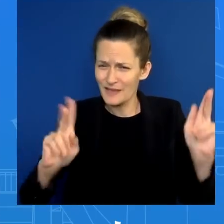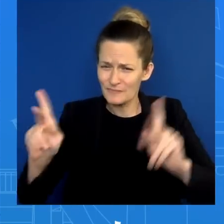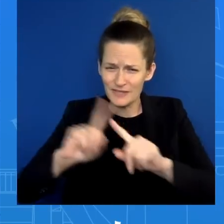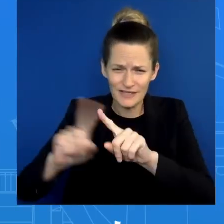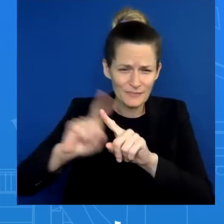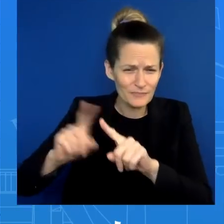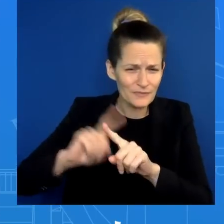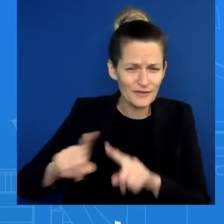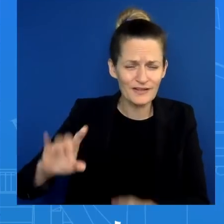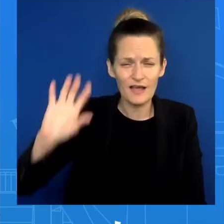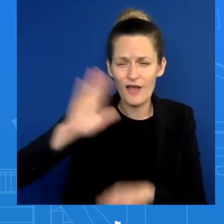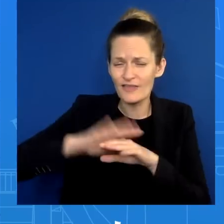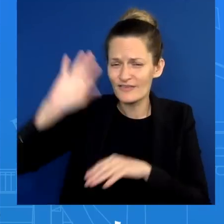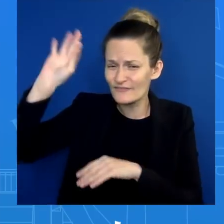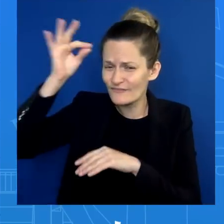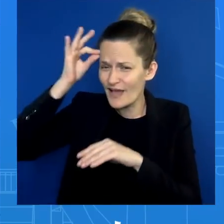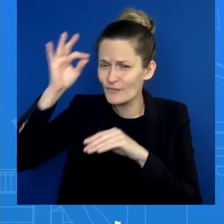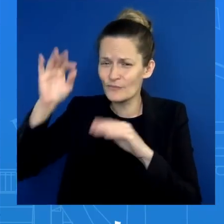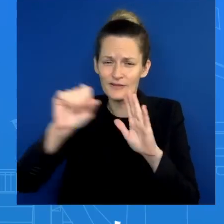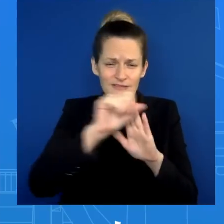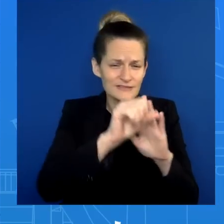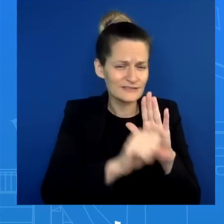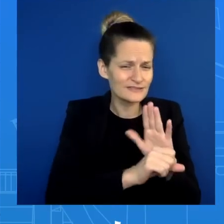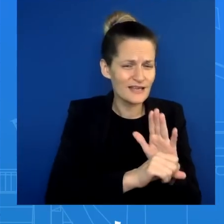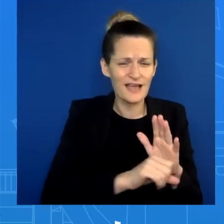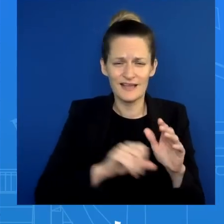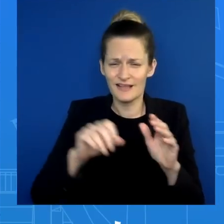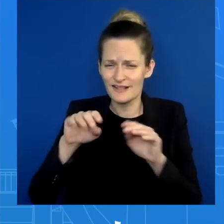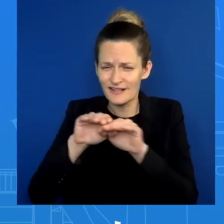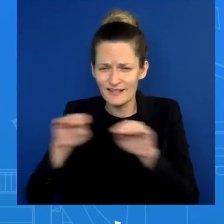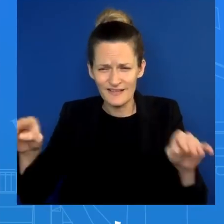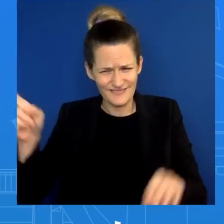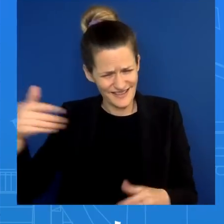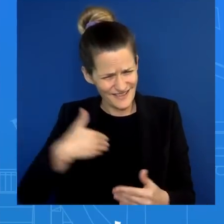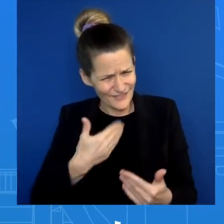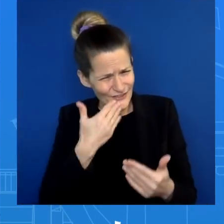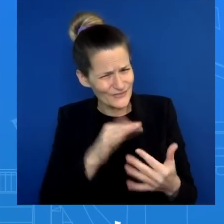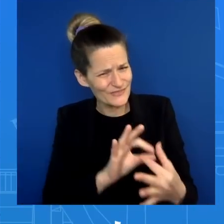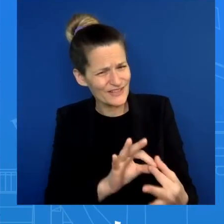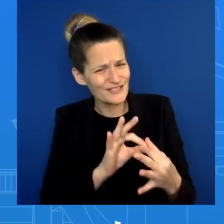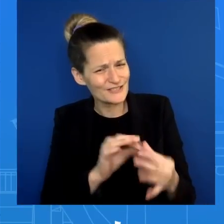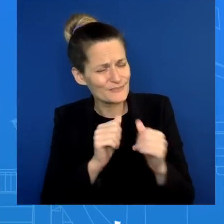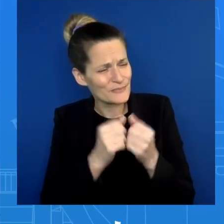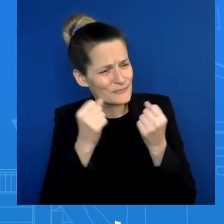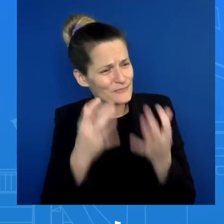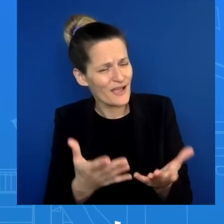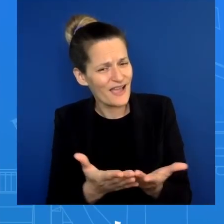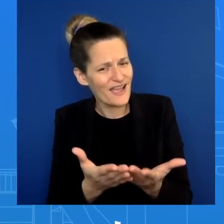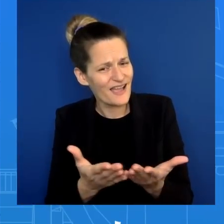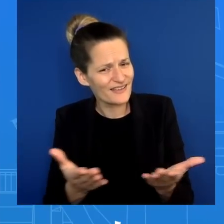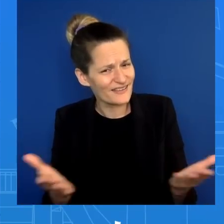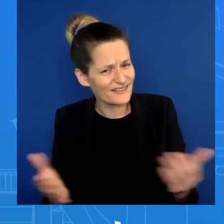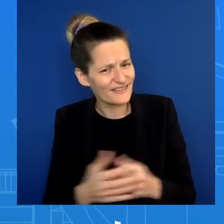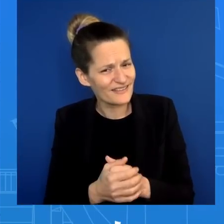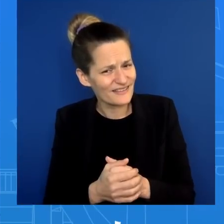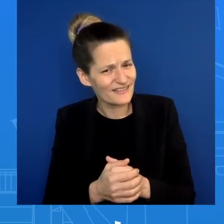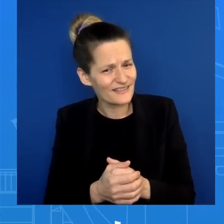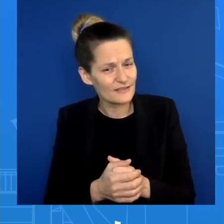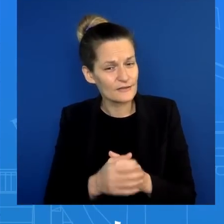He talks to some of them really regularly. And you'll hear a lot more from the president tonight. I just want to be really careful, Peter.